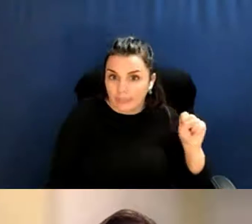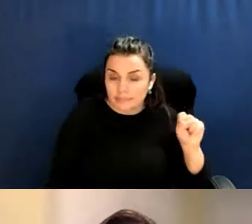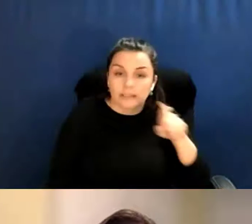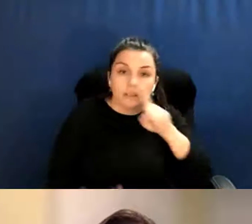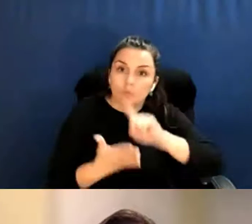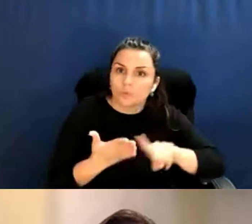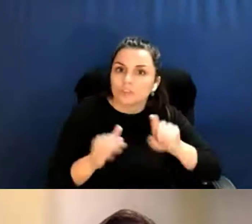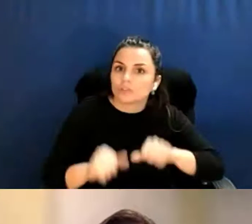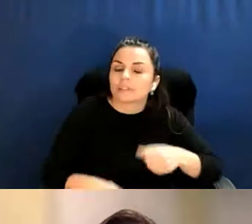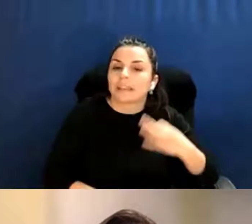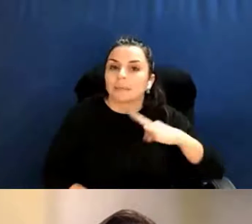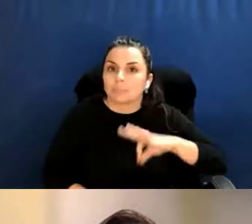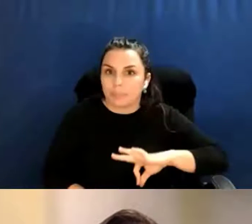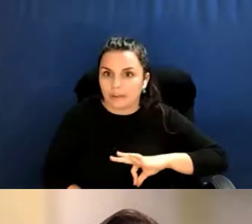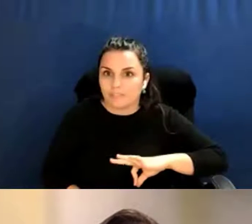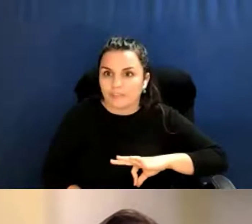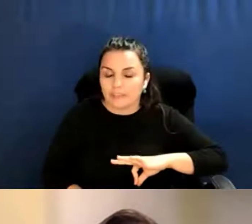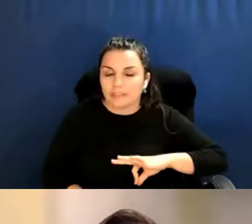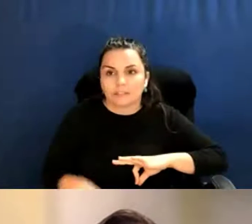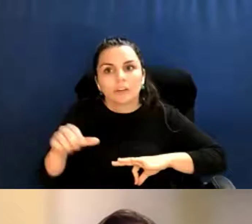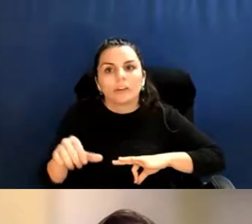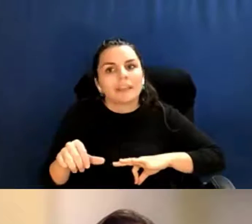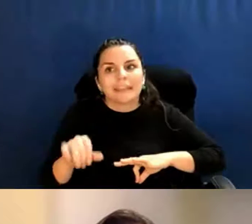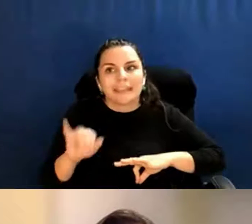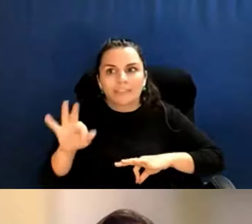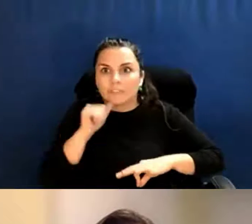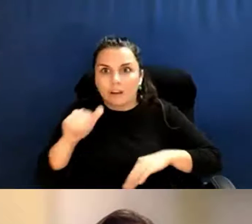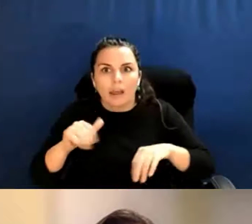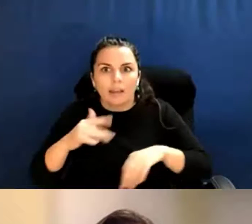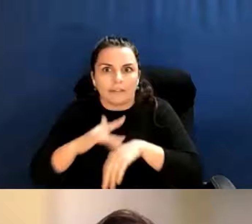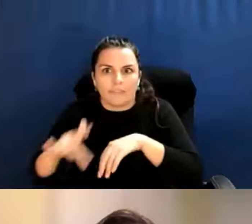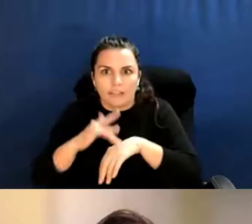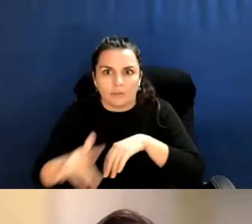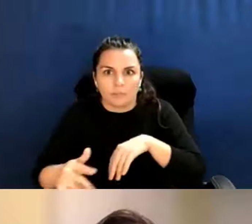that would not otherwise be available to the child outside of the research participation.